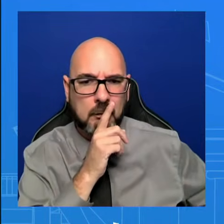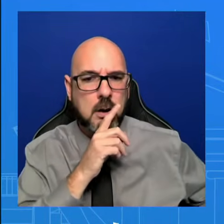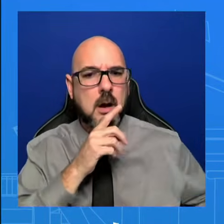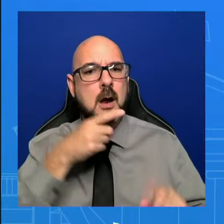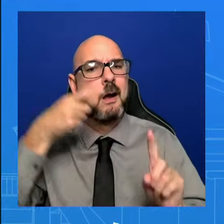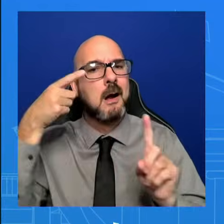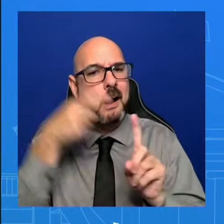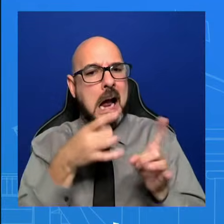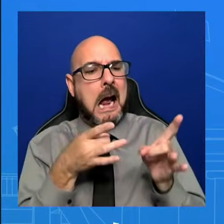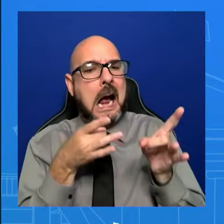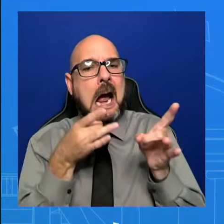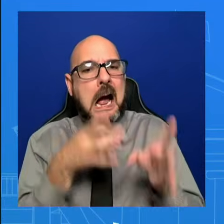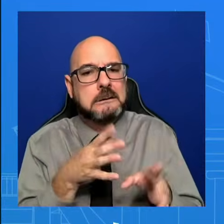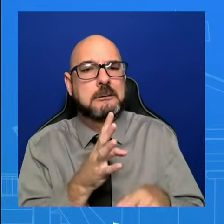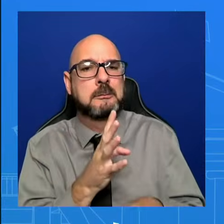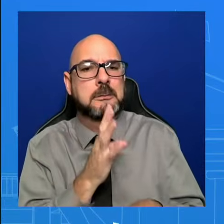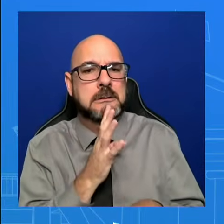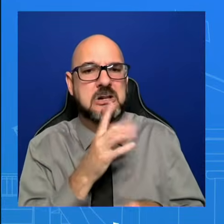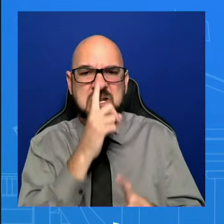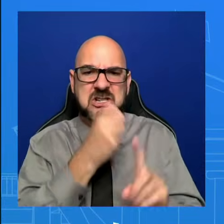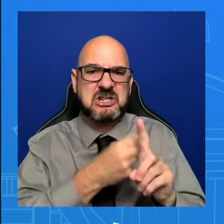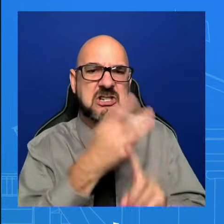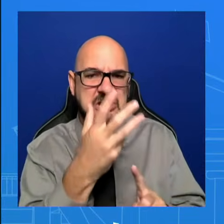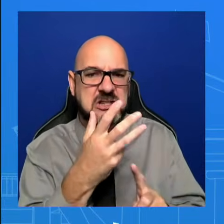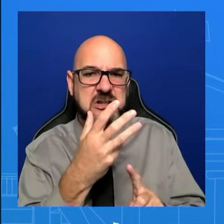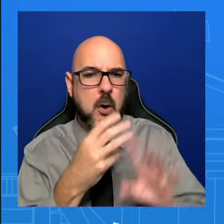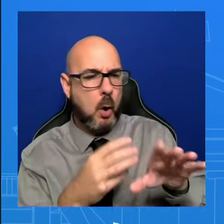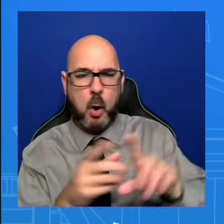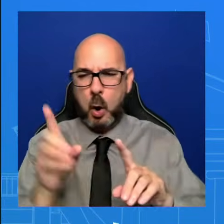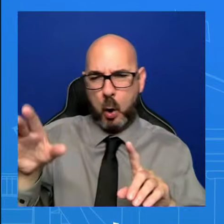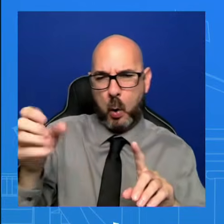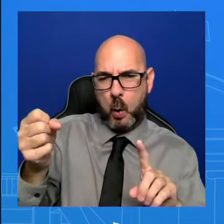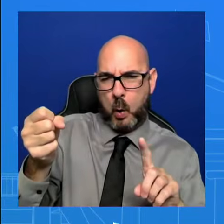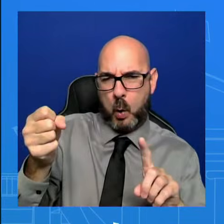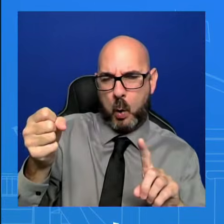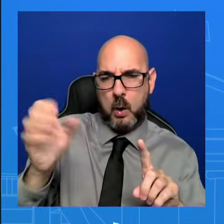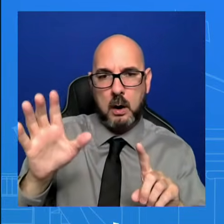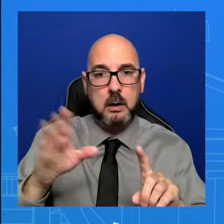He started -- he launched the first-ever antisemitism --